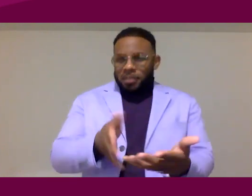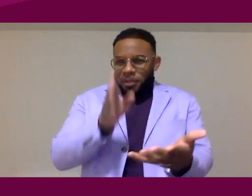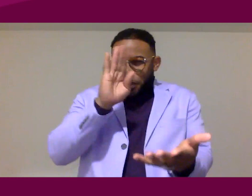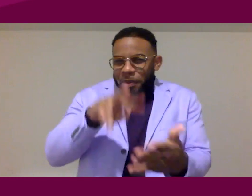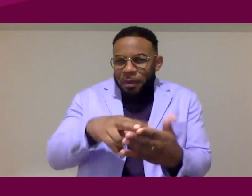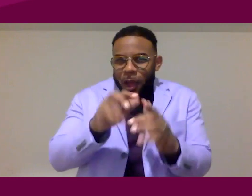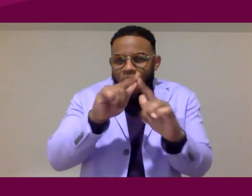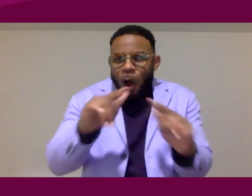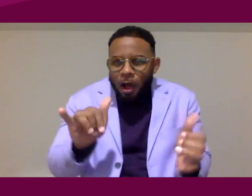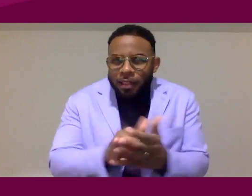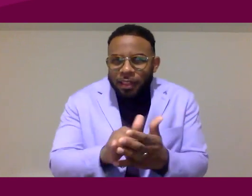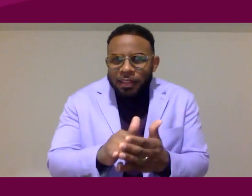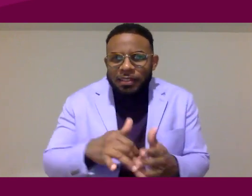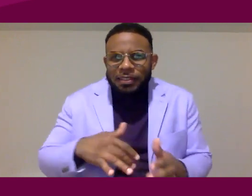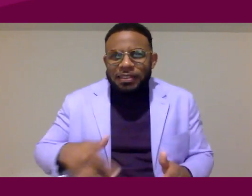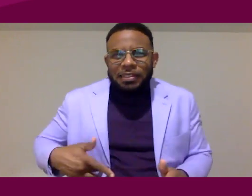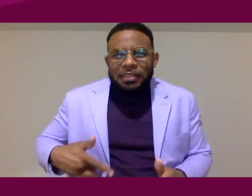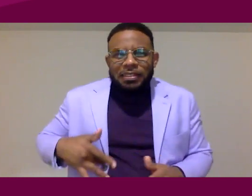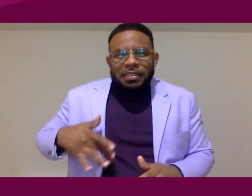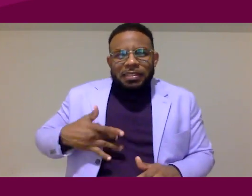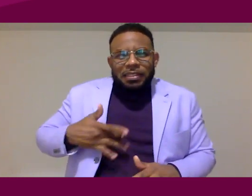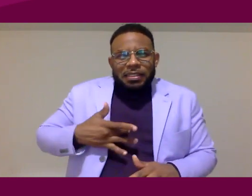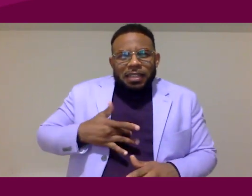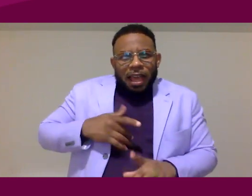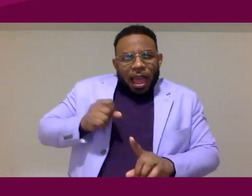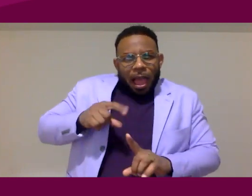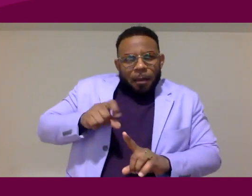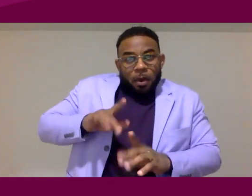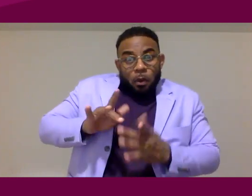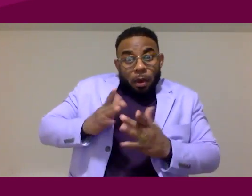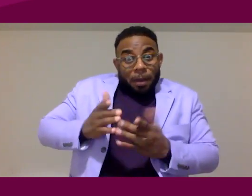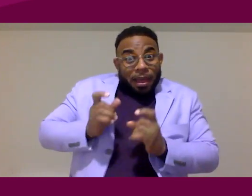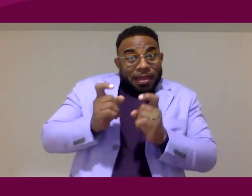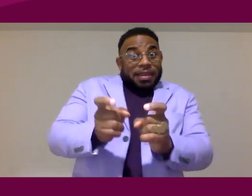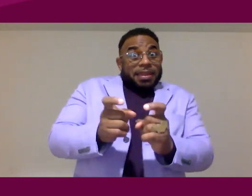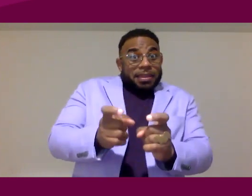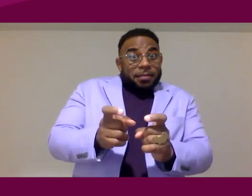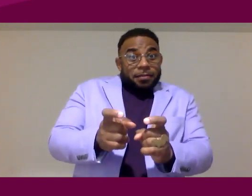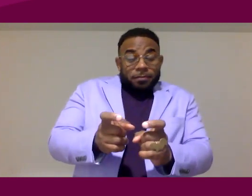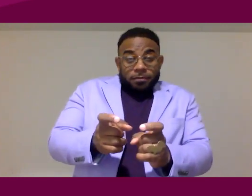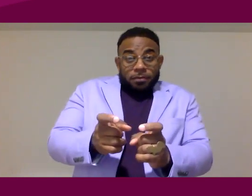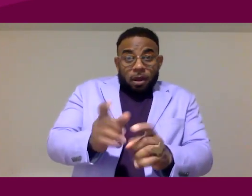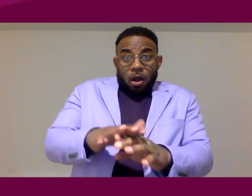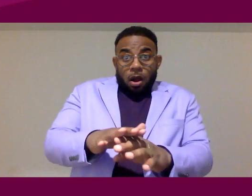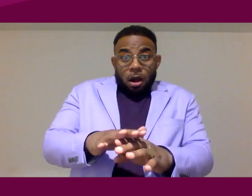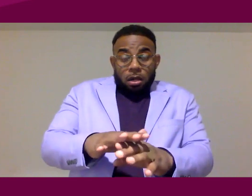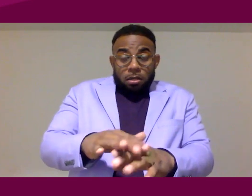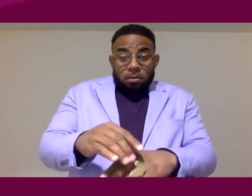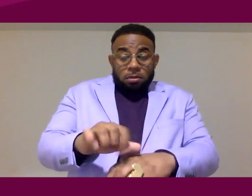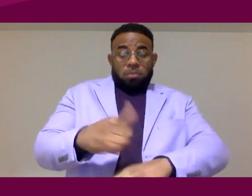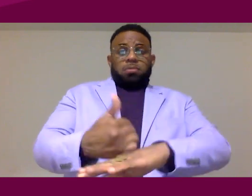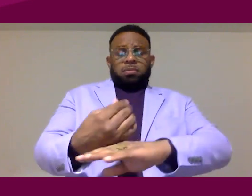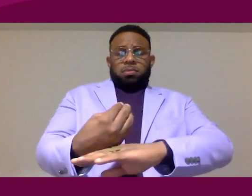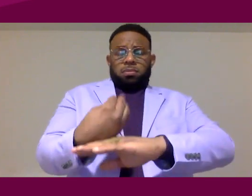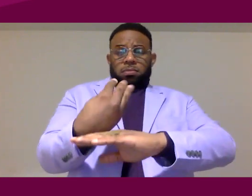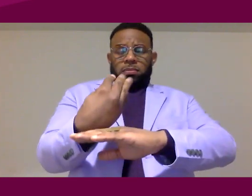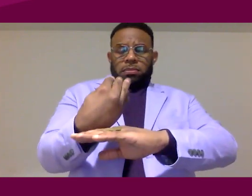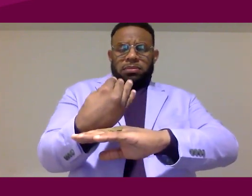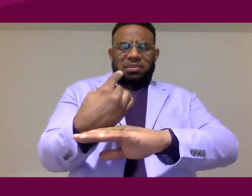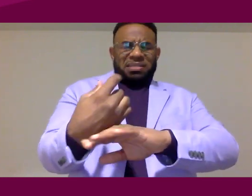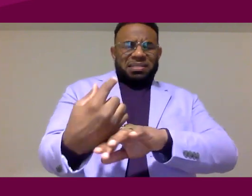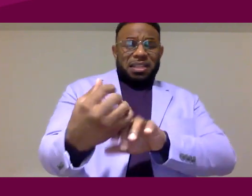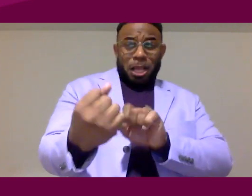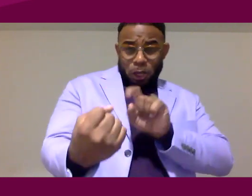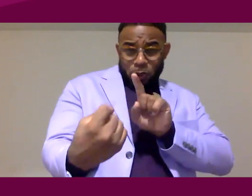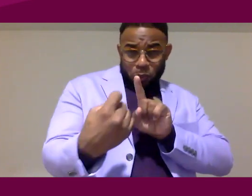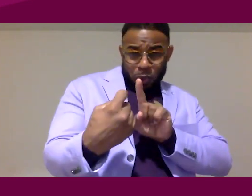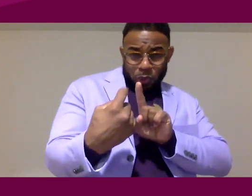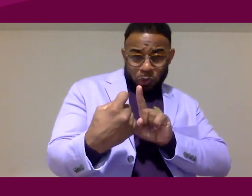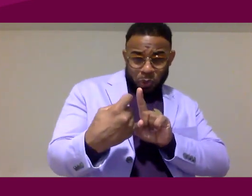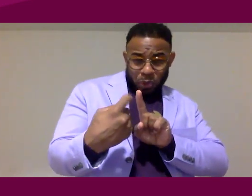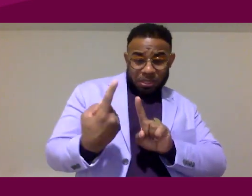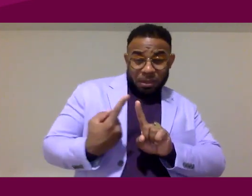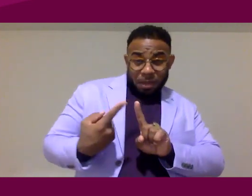So all of that sensory output that a website might give on the onset could trigger somebody.